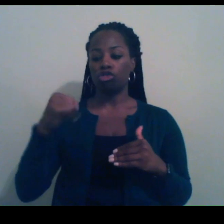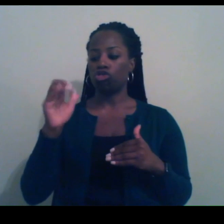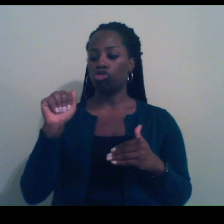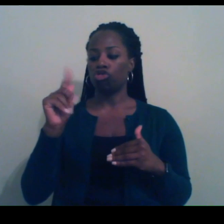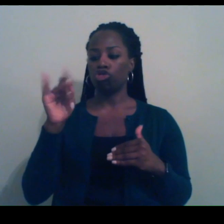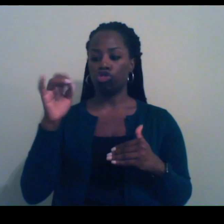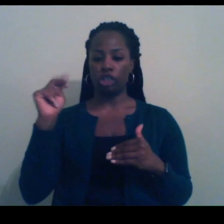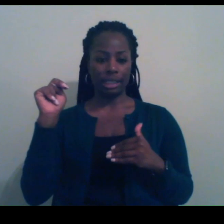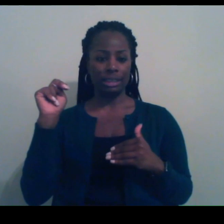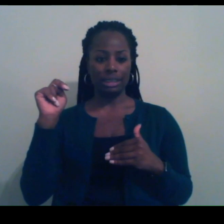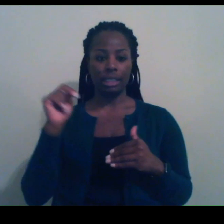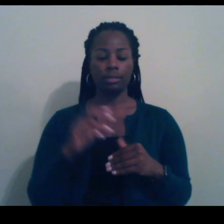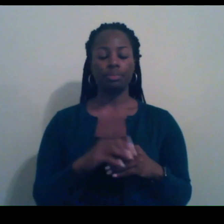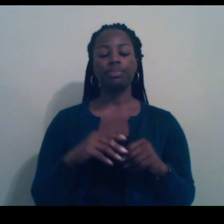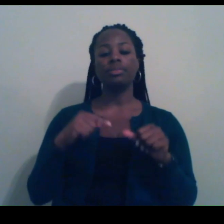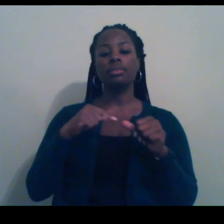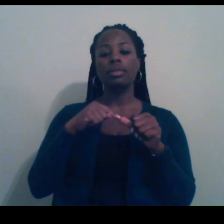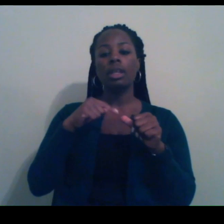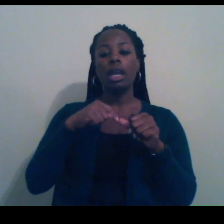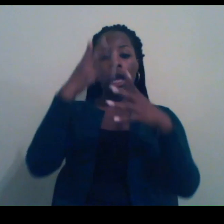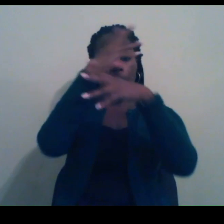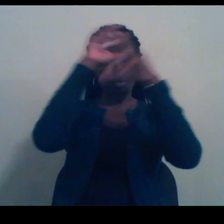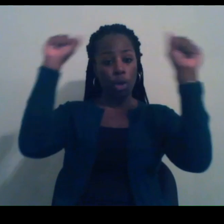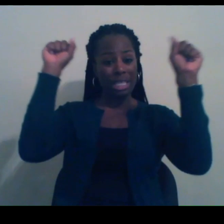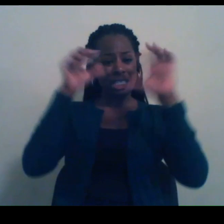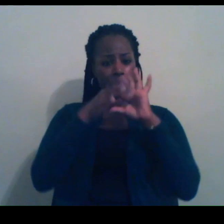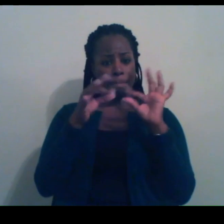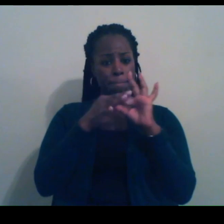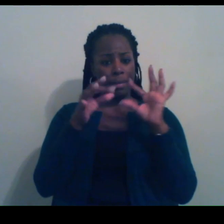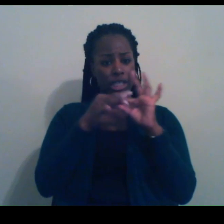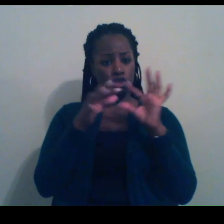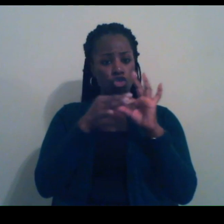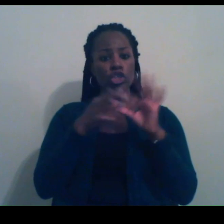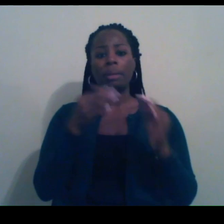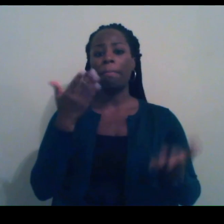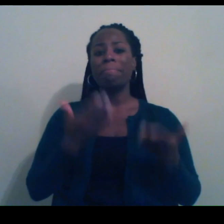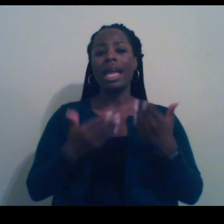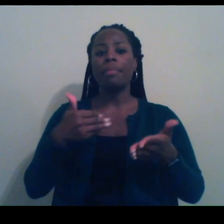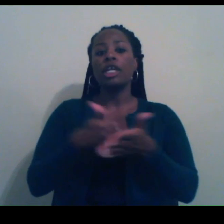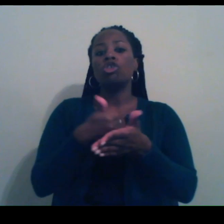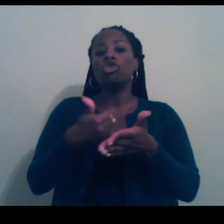president Trump hinted today at the potential for new travel restrictions on top what we're already seeing